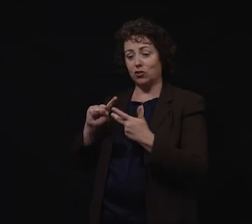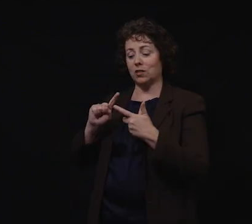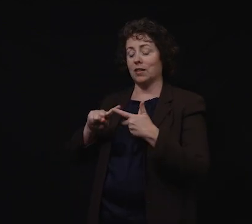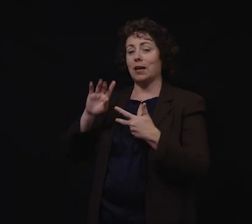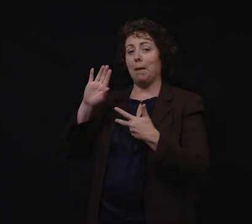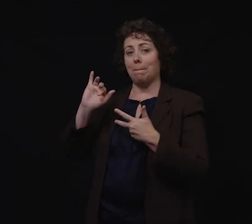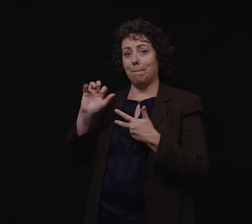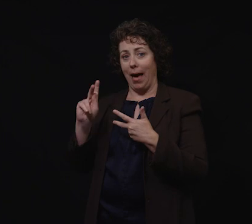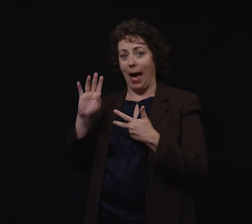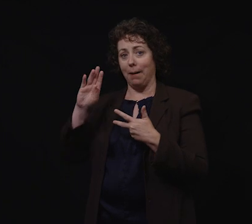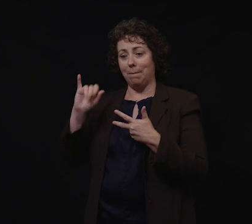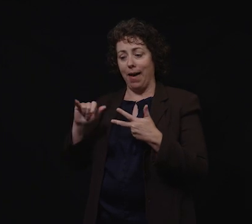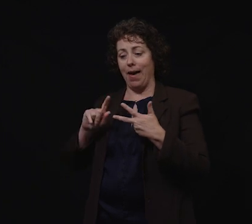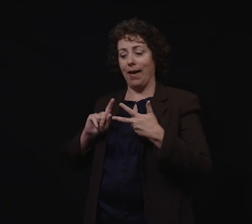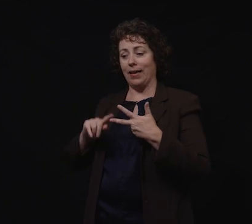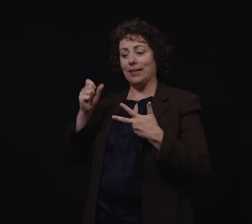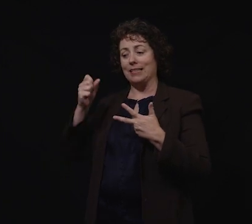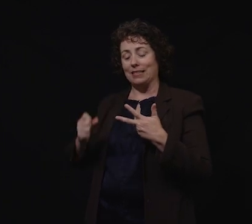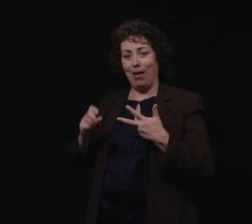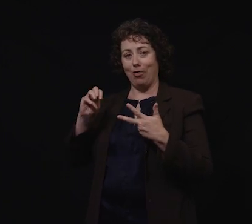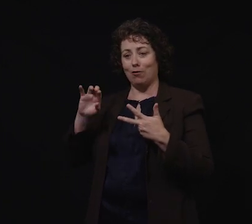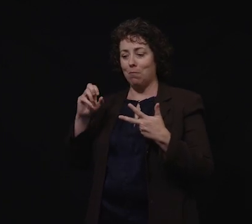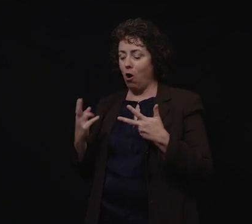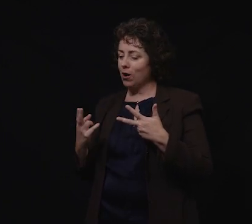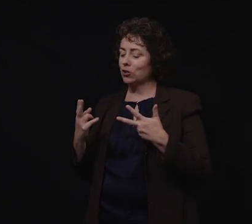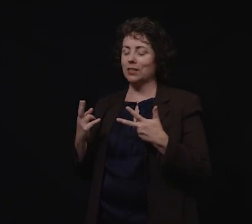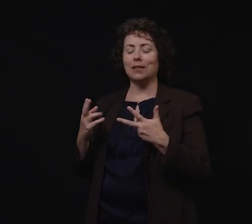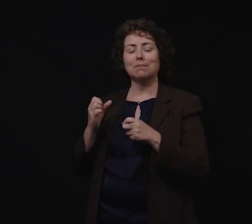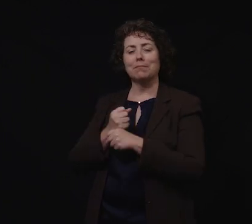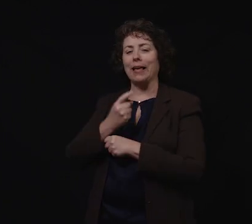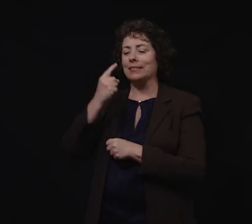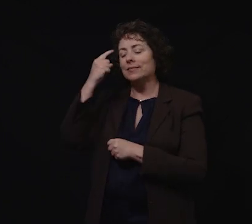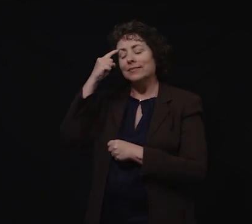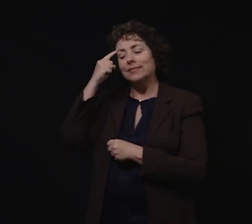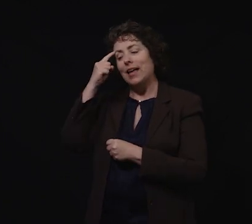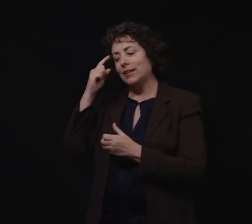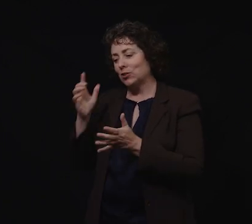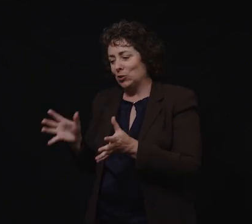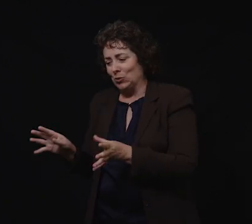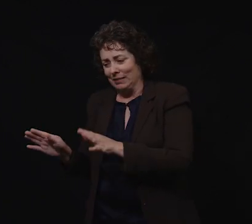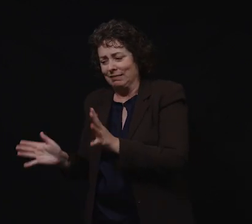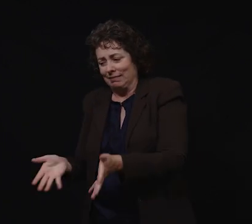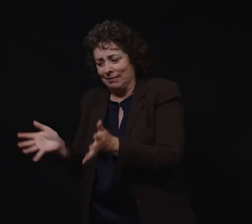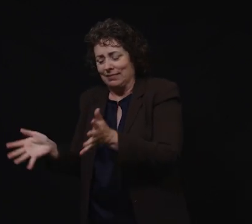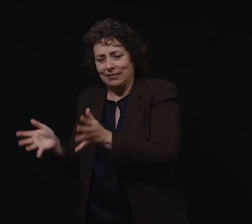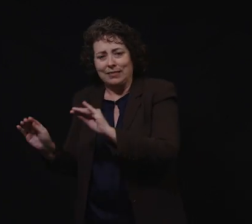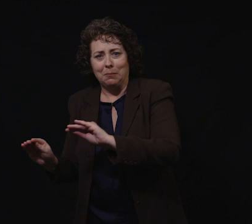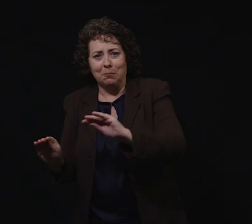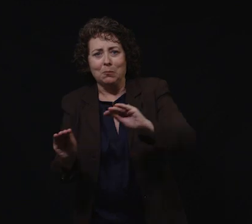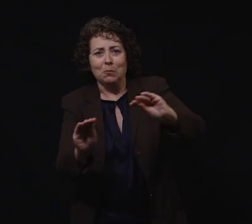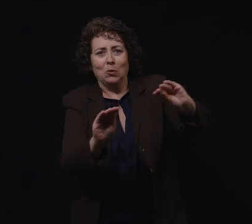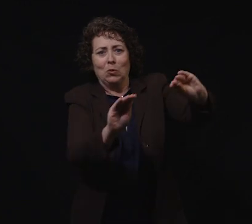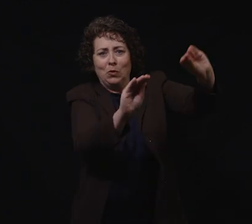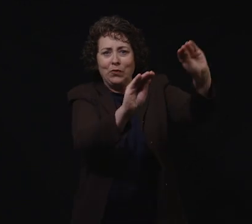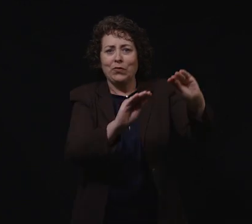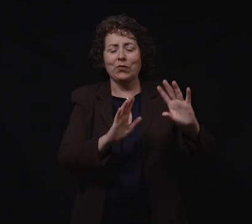And it makes prudent sense to start moving them in the right direction to make those personal decisions that they need